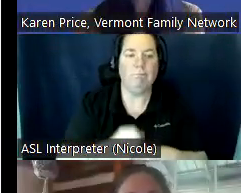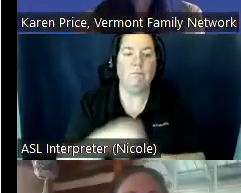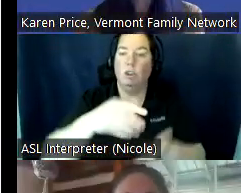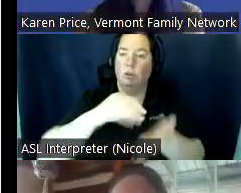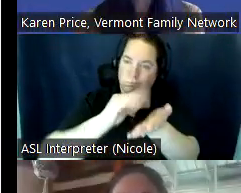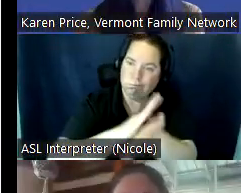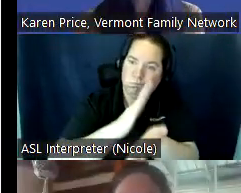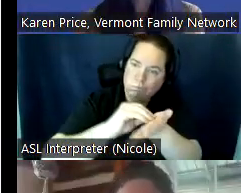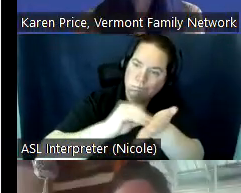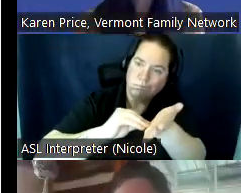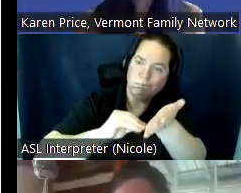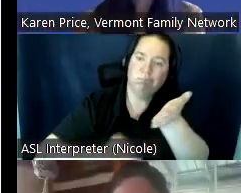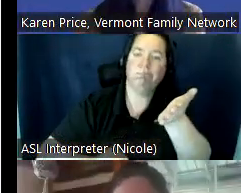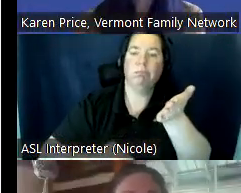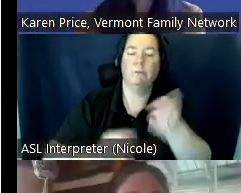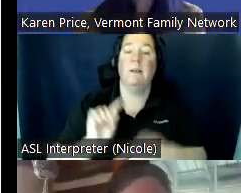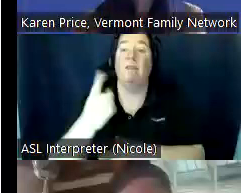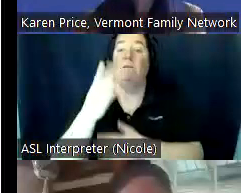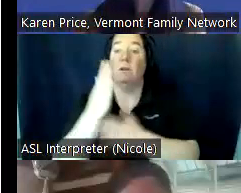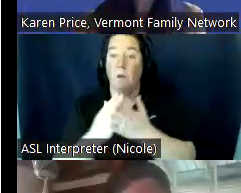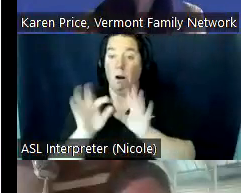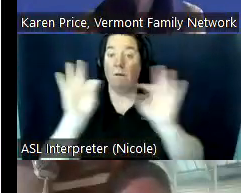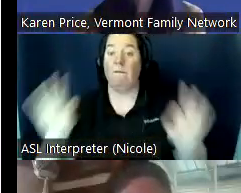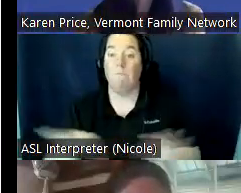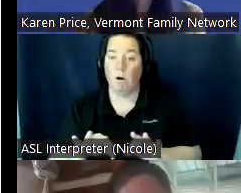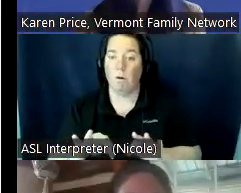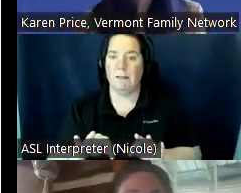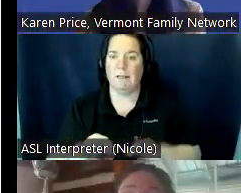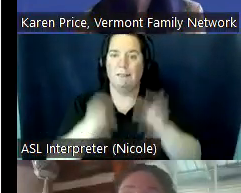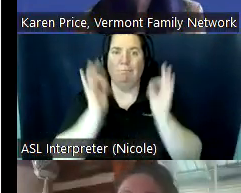Just for reference, the first section of the Form is determining the disability category. Once that